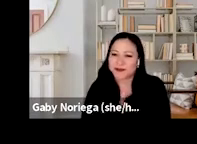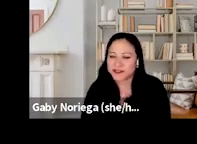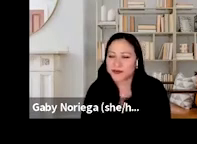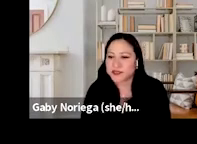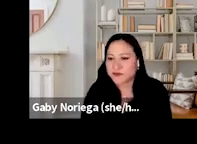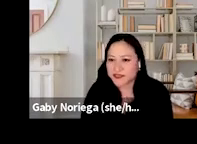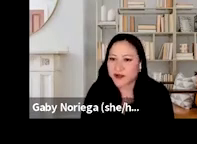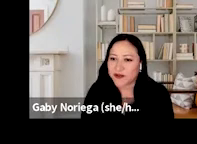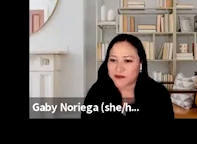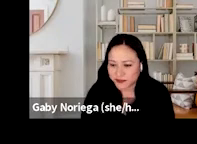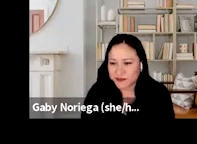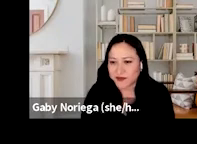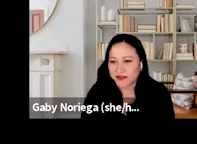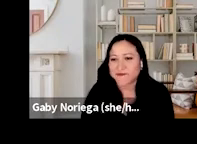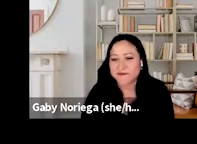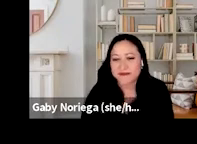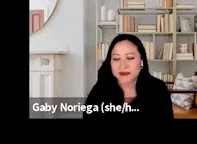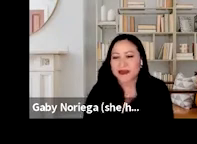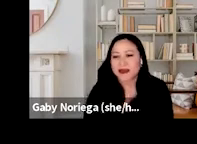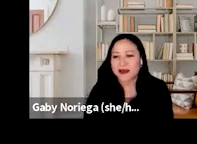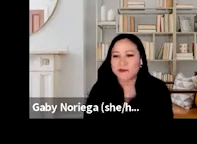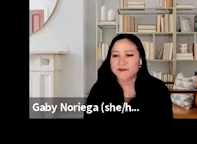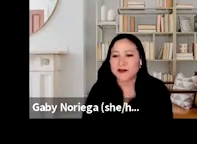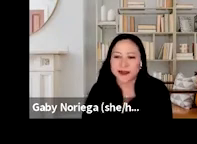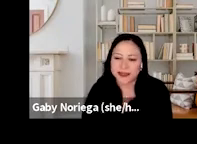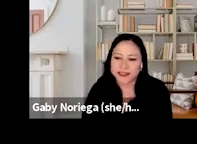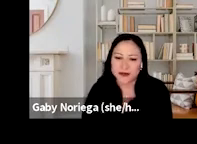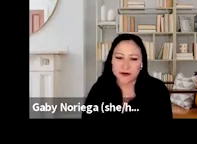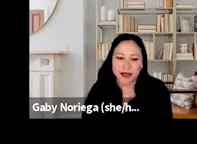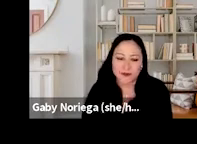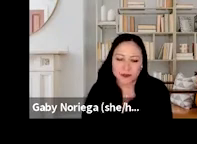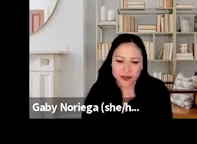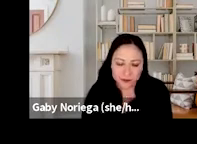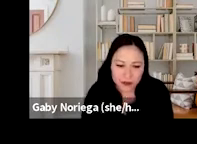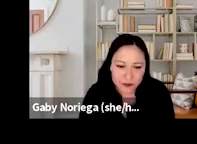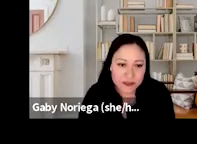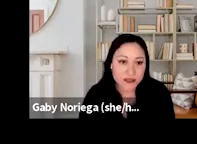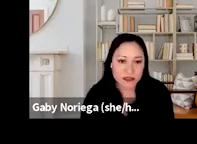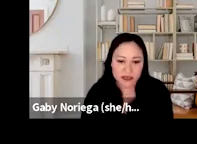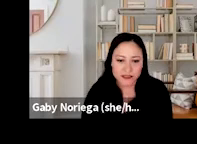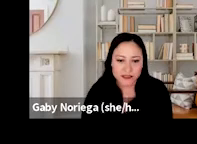Gaby Noriega (she/hers), SCEC: Thank you Kelly, and we do appreciate also that you continue to support your community, so we do appreciate all you do as well.